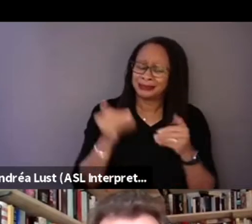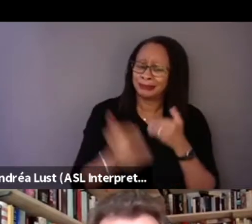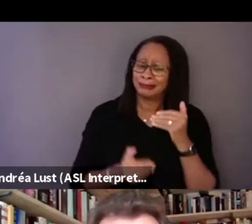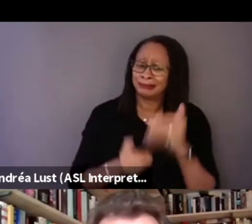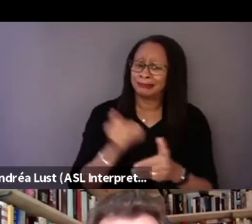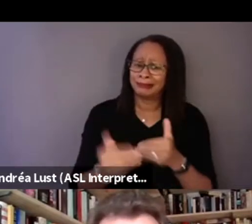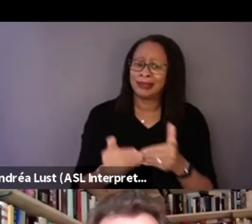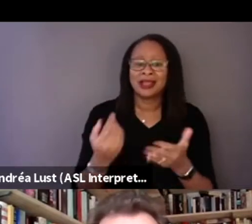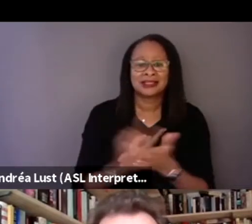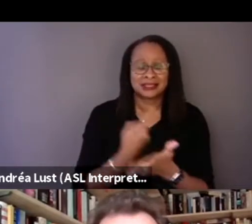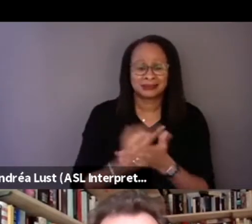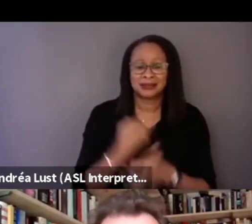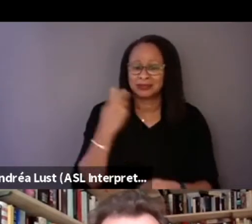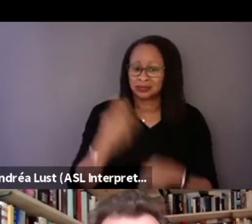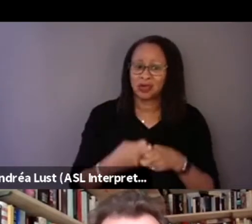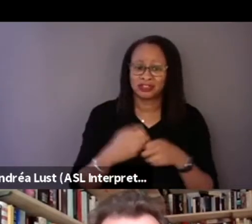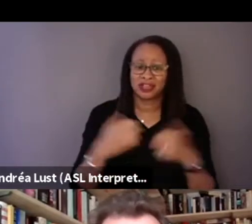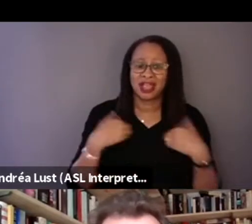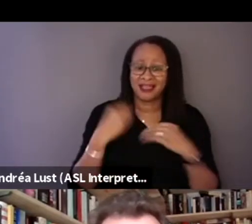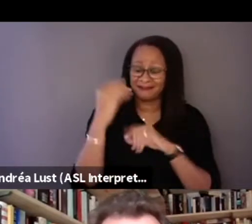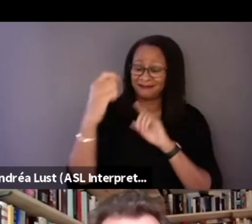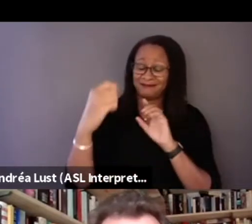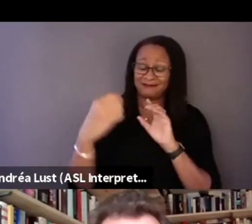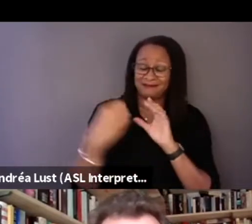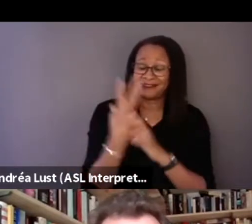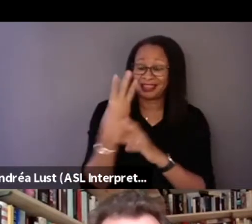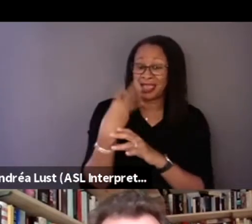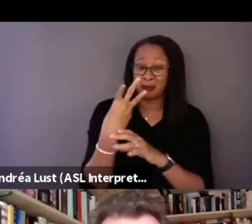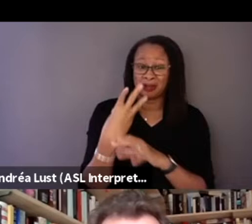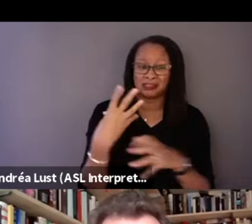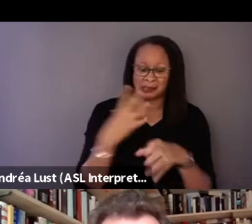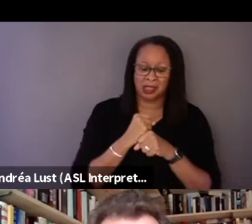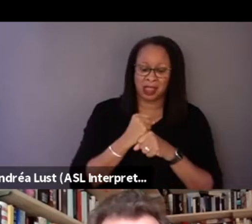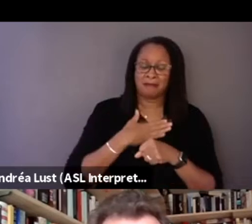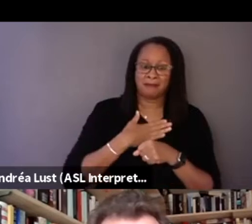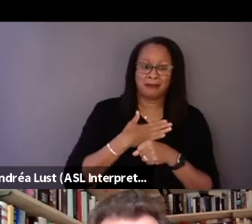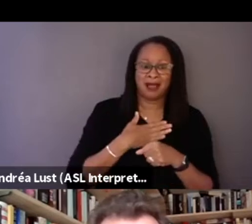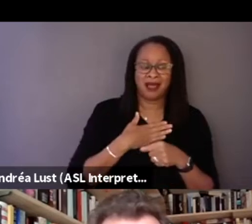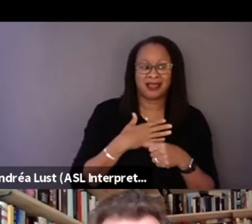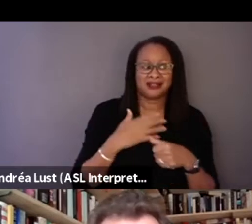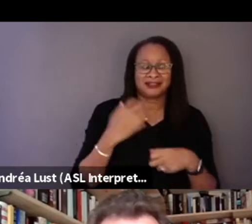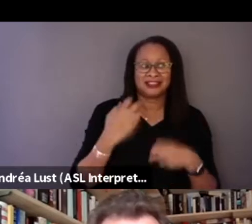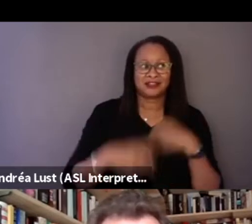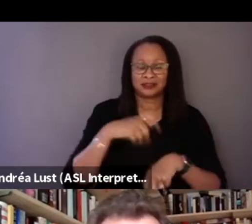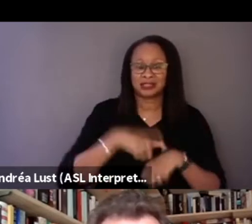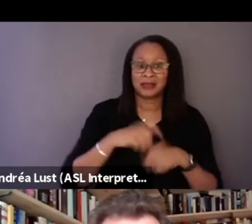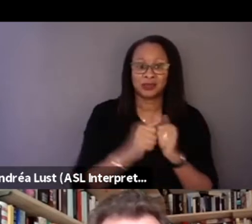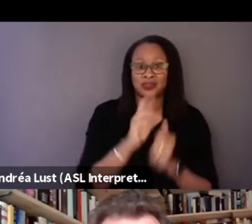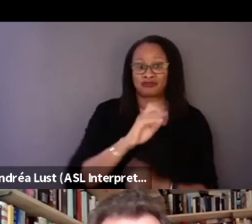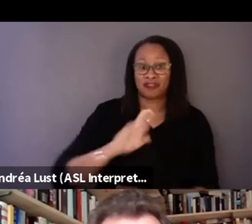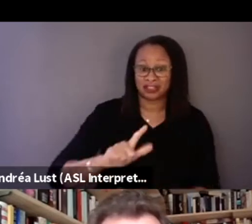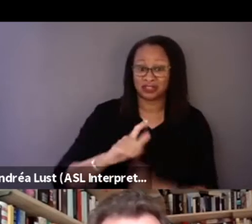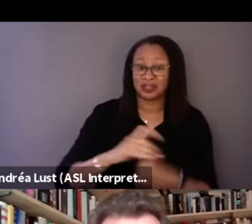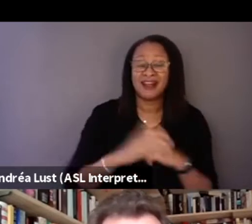my more difficult moments or Rachel and I needed some time and space to simply be without having so many people around.